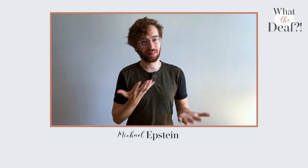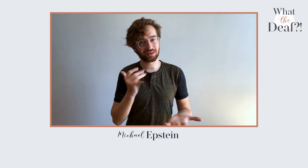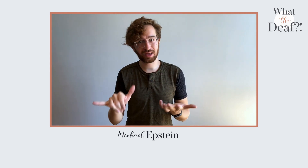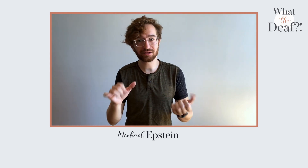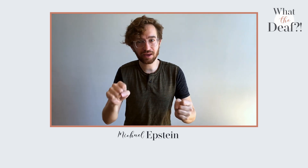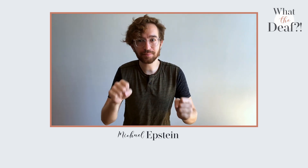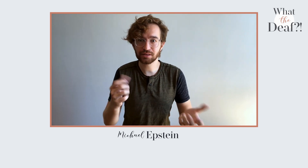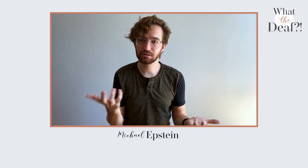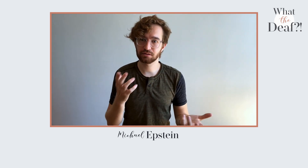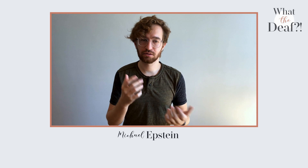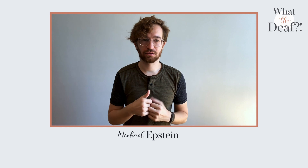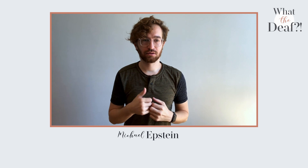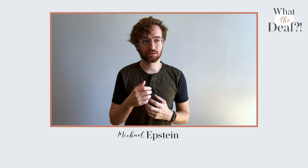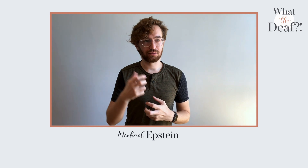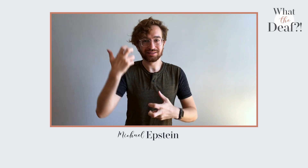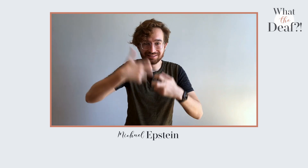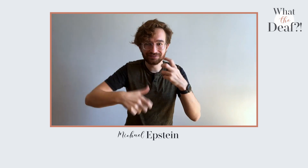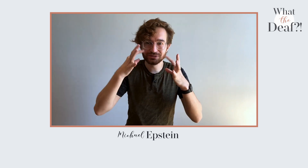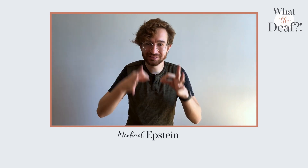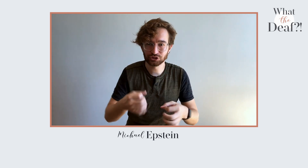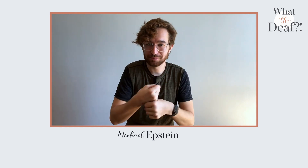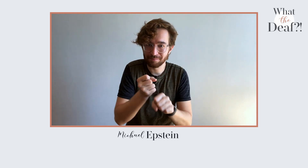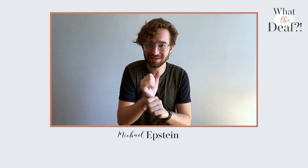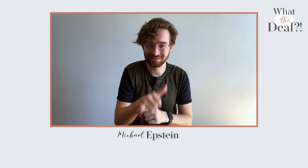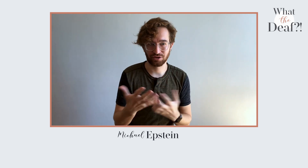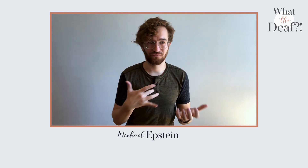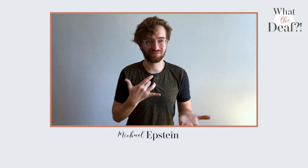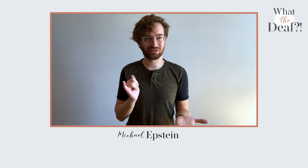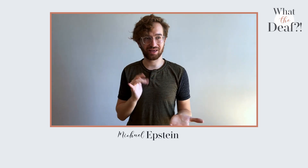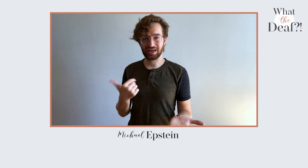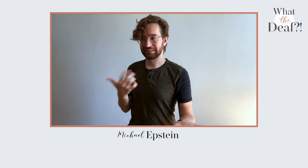And it's a difficult decision to make because it leaves you feeling torn.